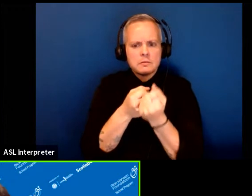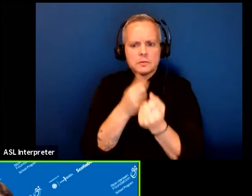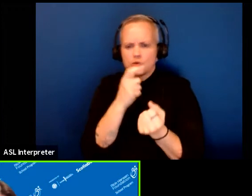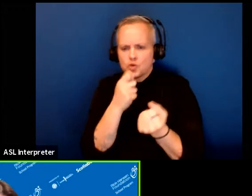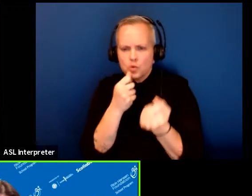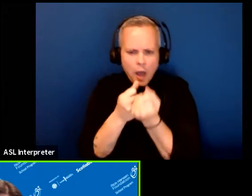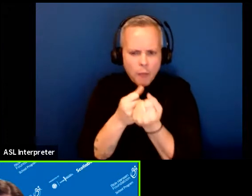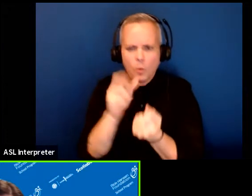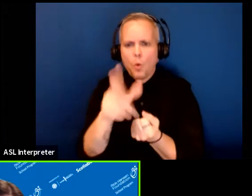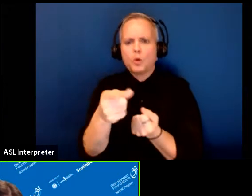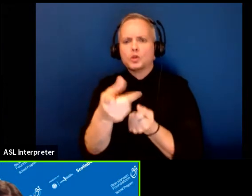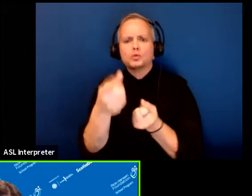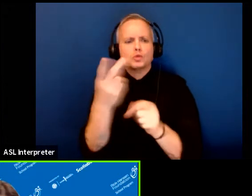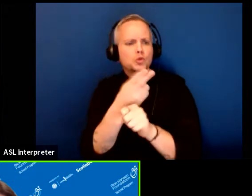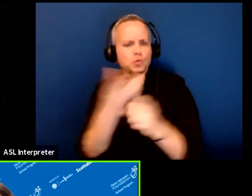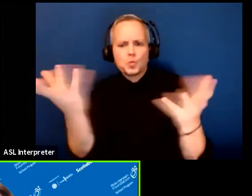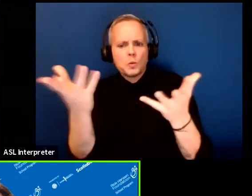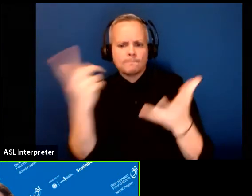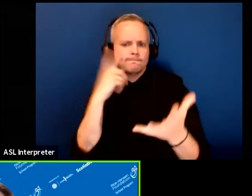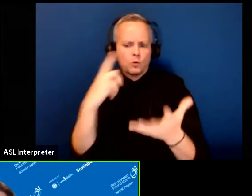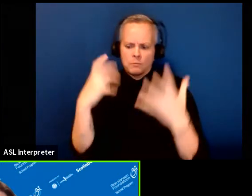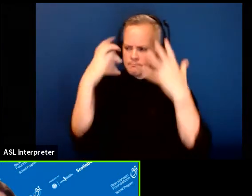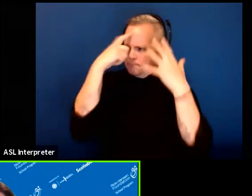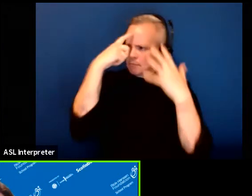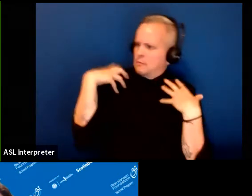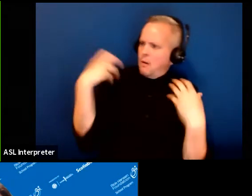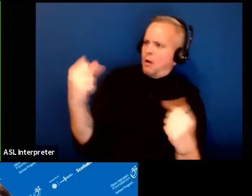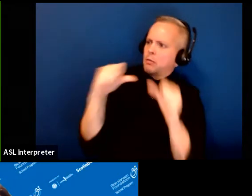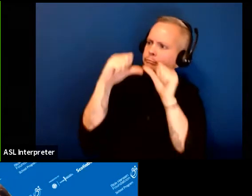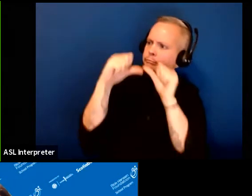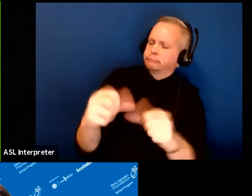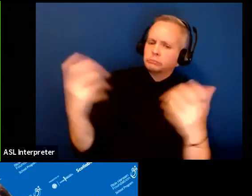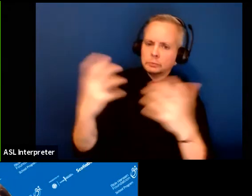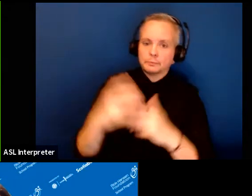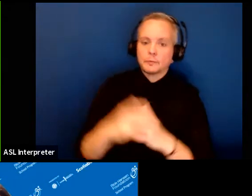USE TO HELP YOU? >> THANKS, MARINA.